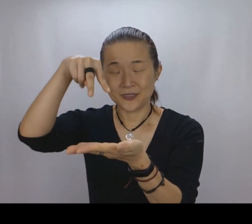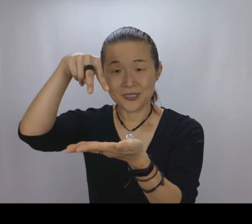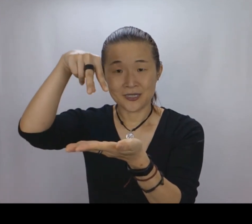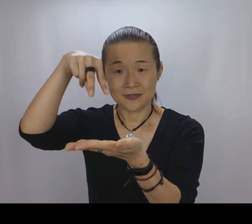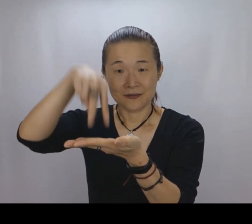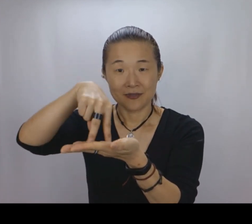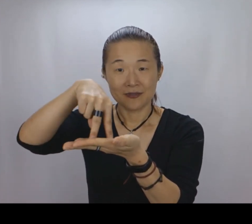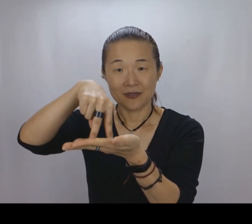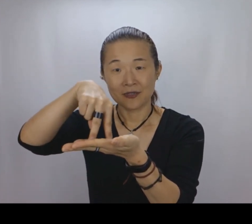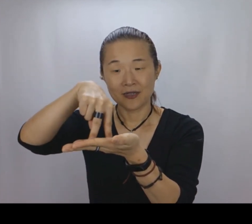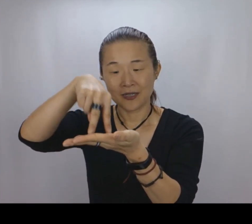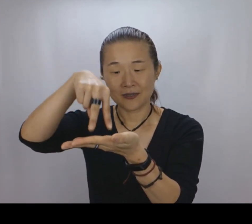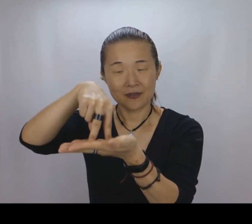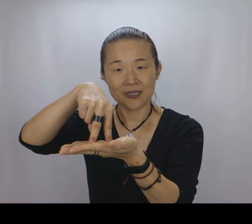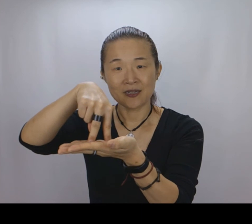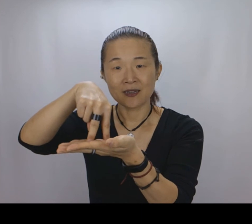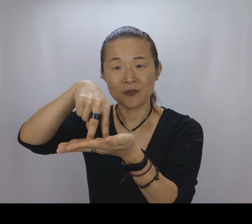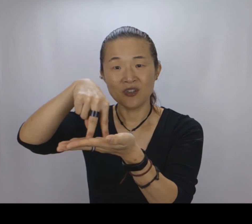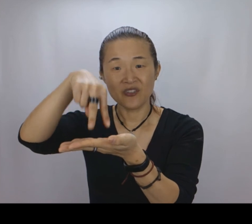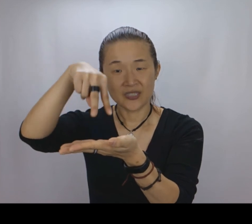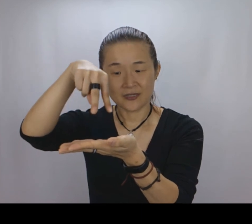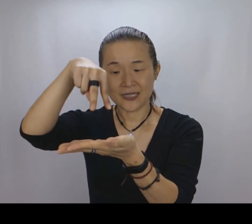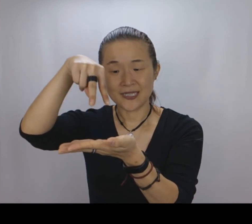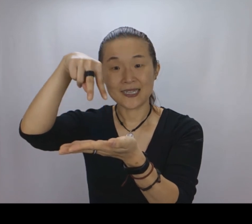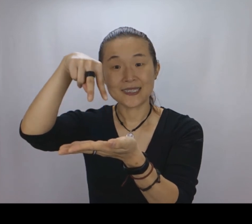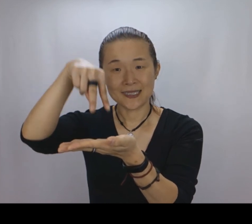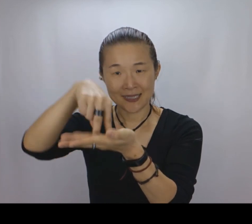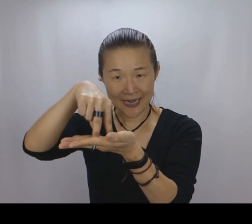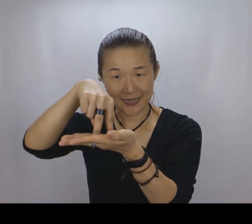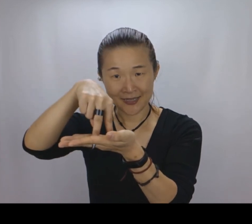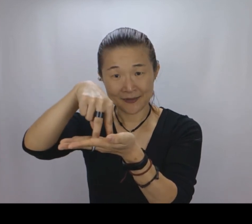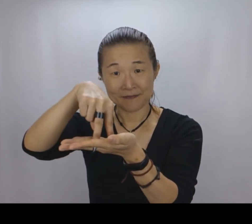but you're just going to, it's not going to move, and so that's stand.